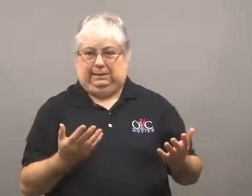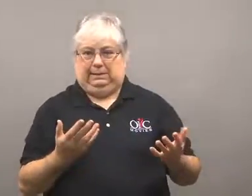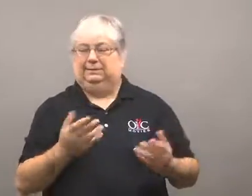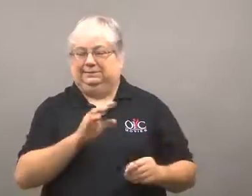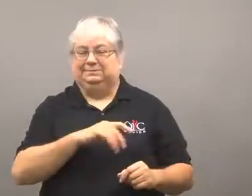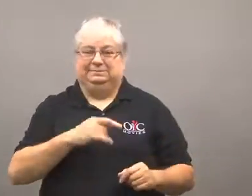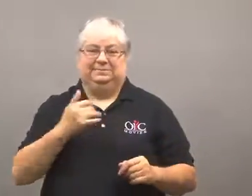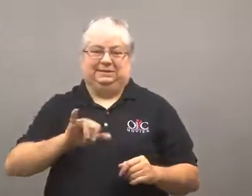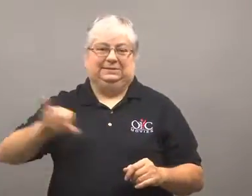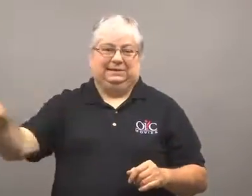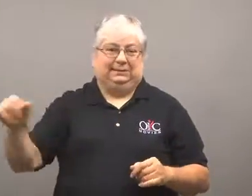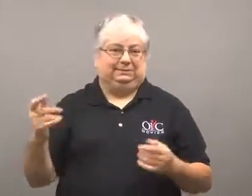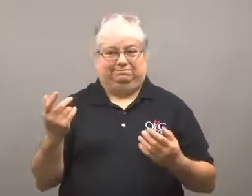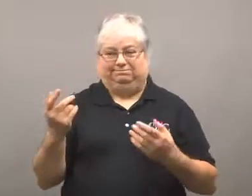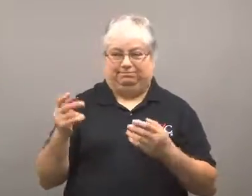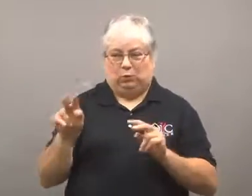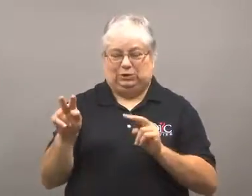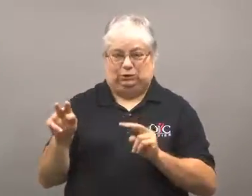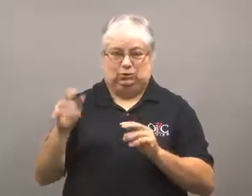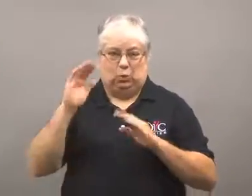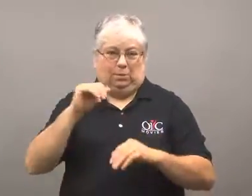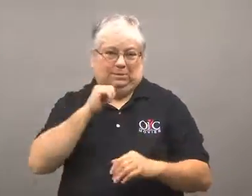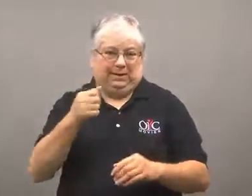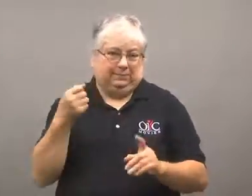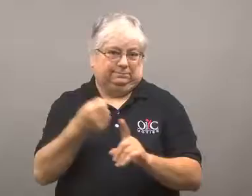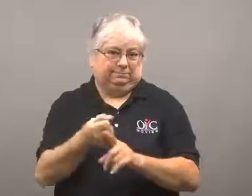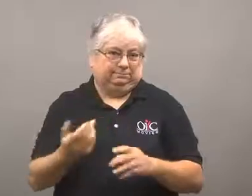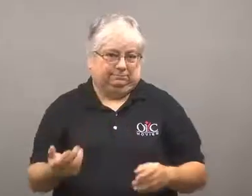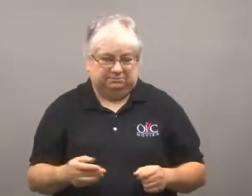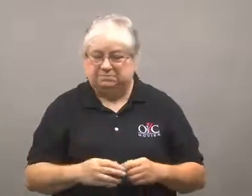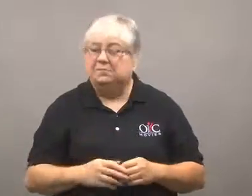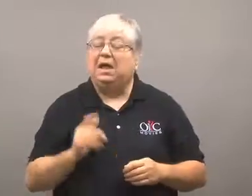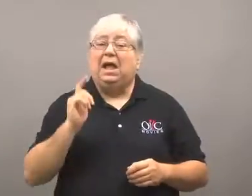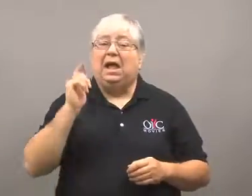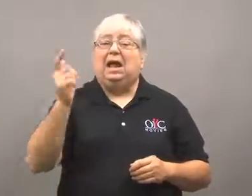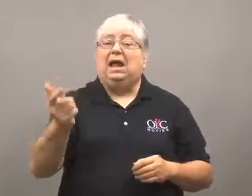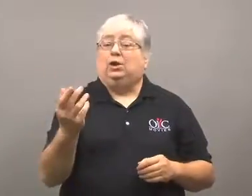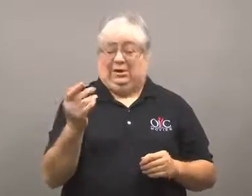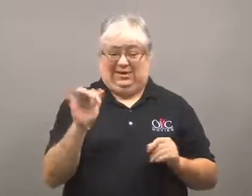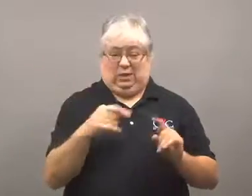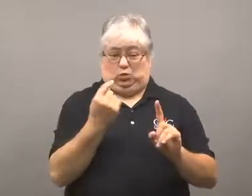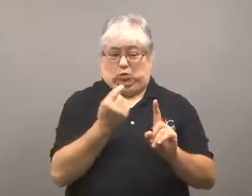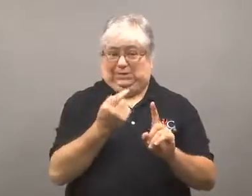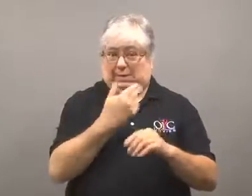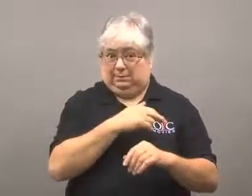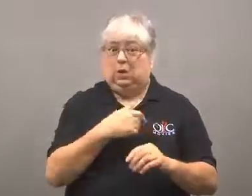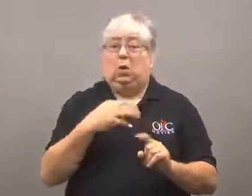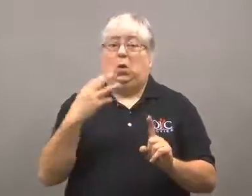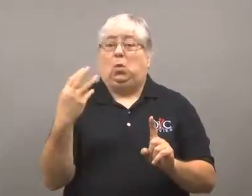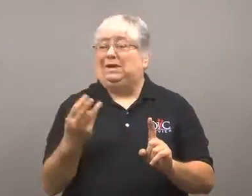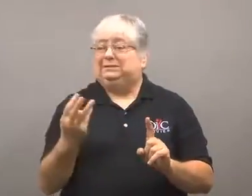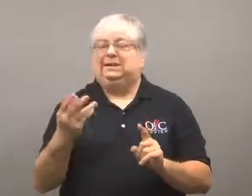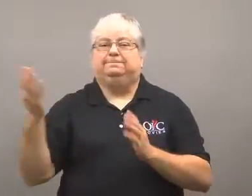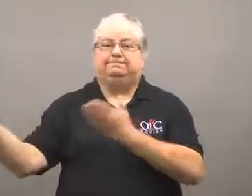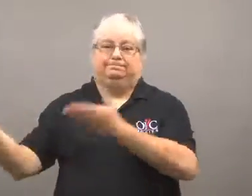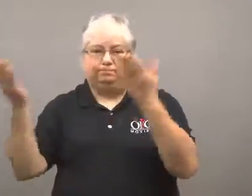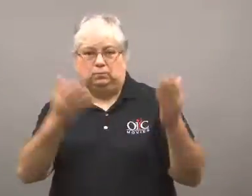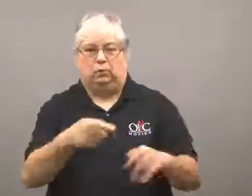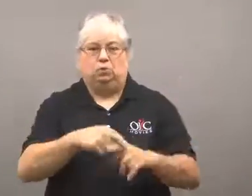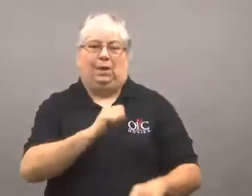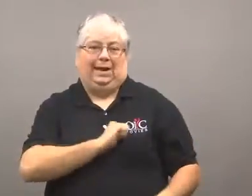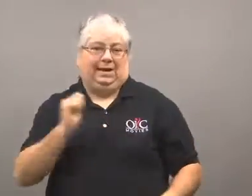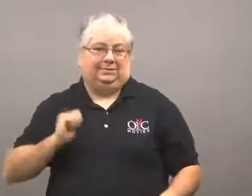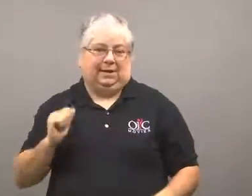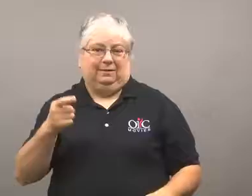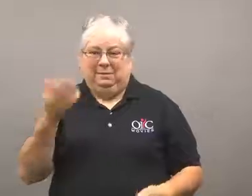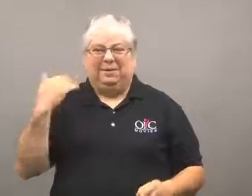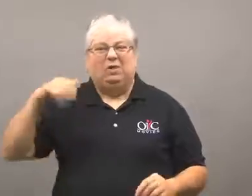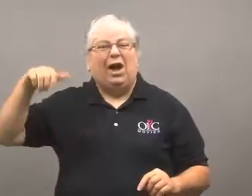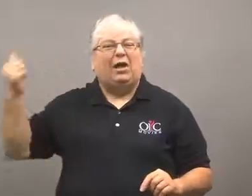They are now quarantined, and hopefully will not get sick.